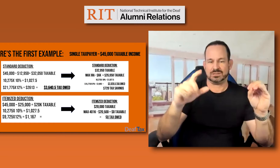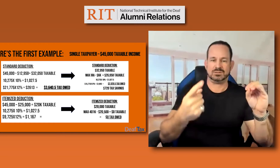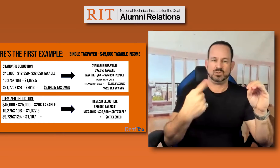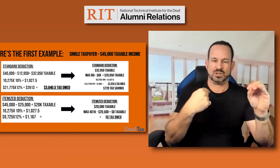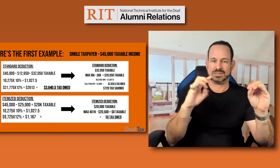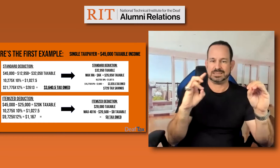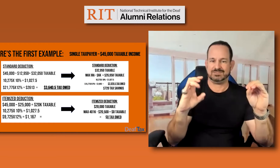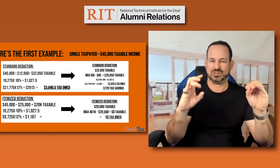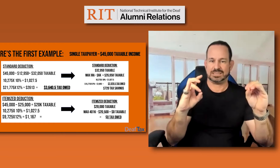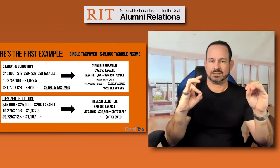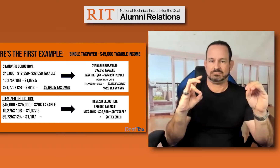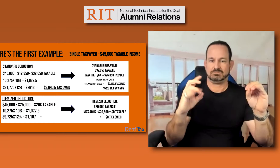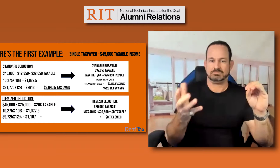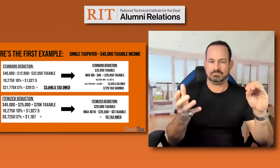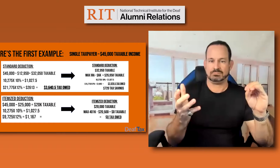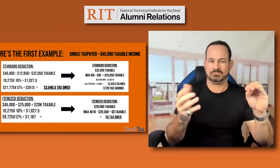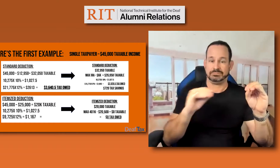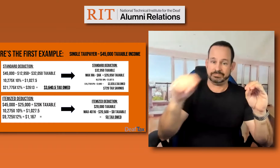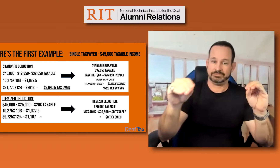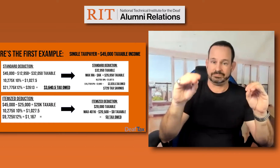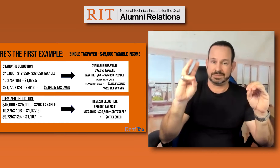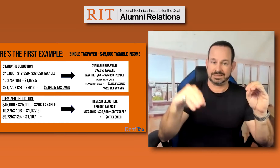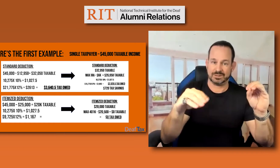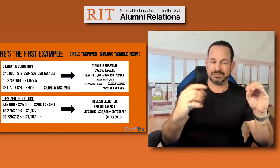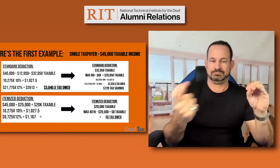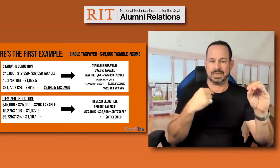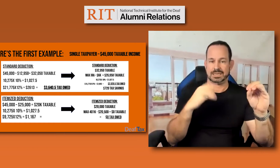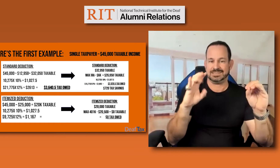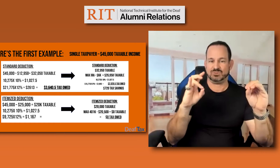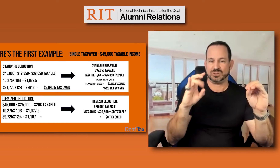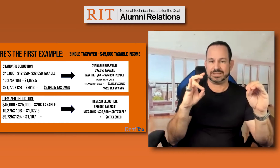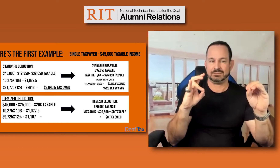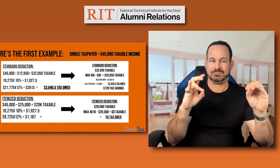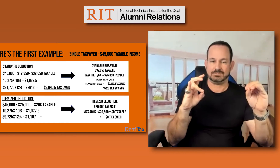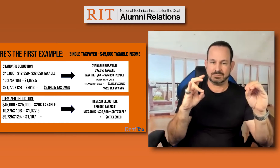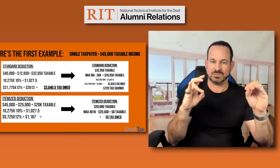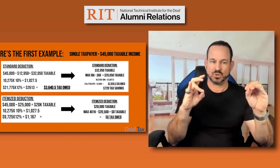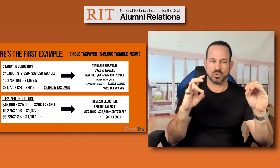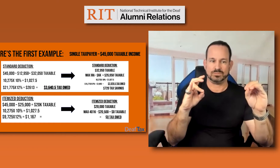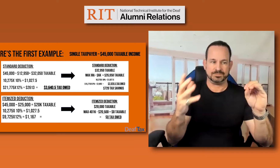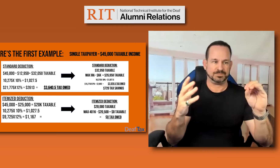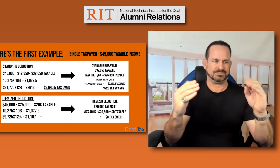for the 32,000 taxable income with the IRA deduction.